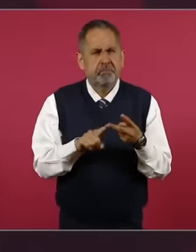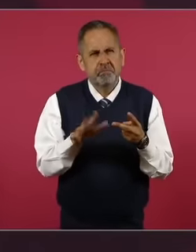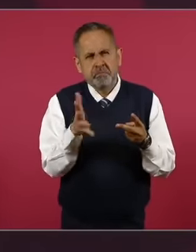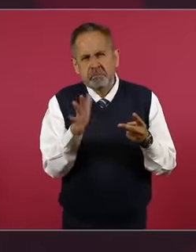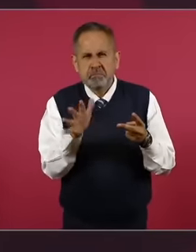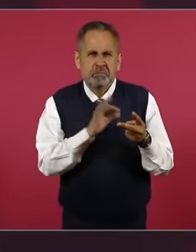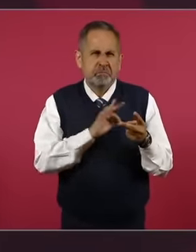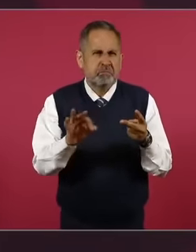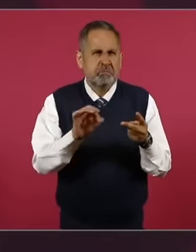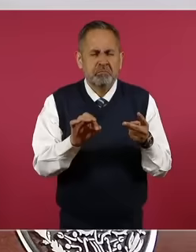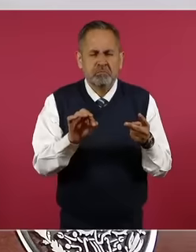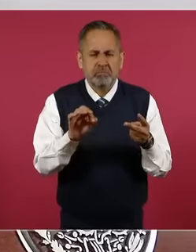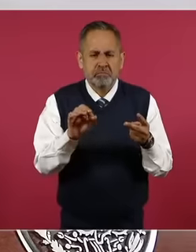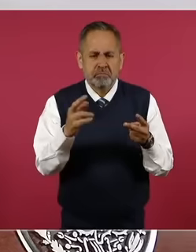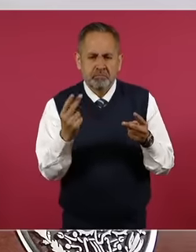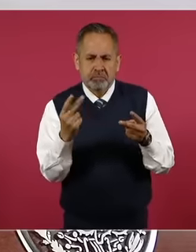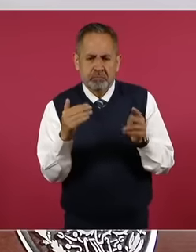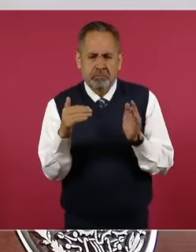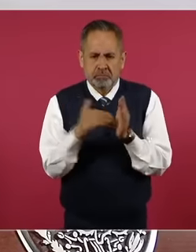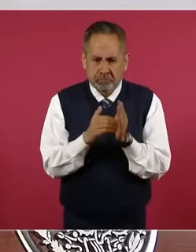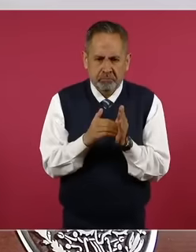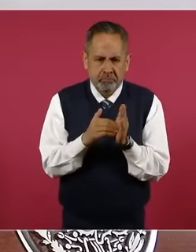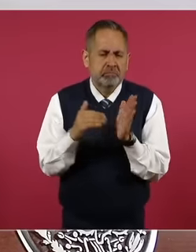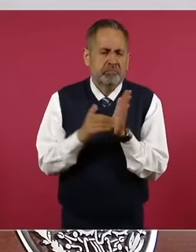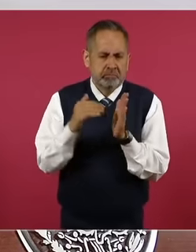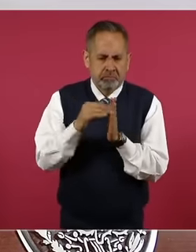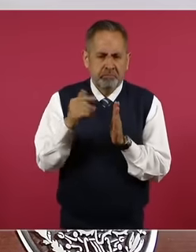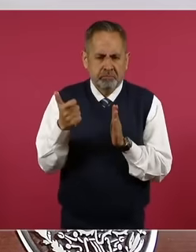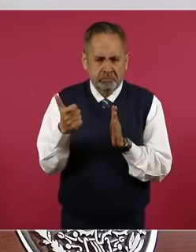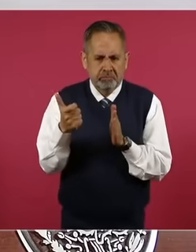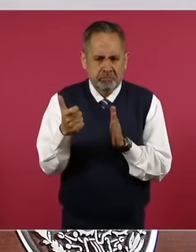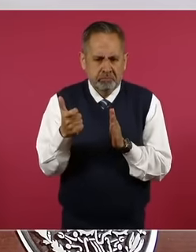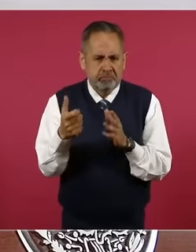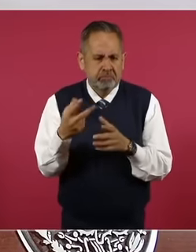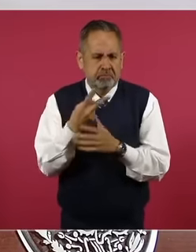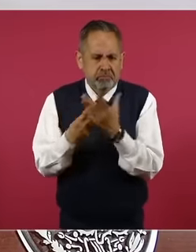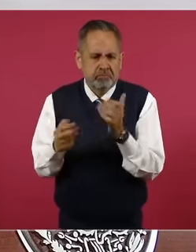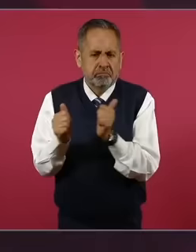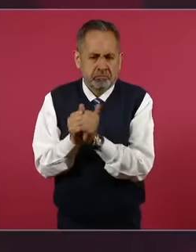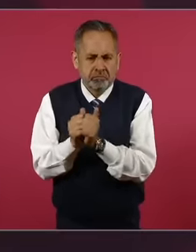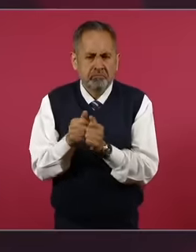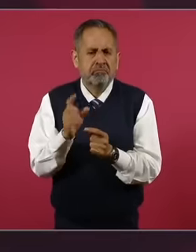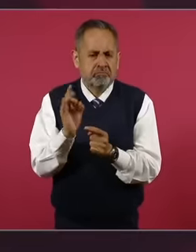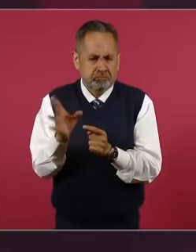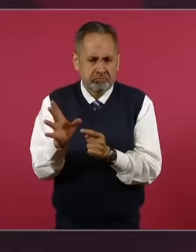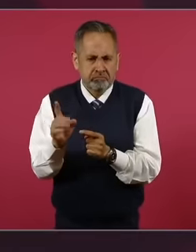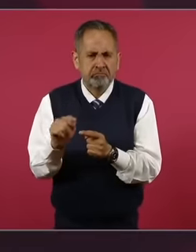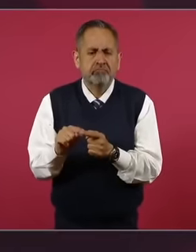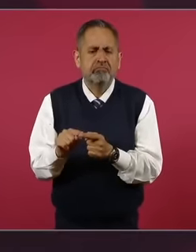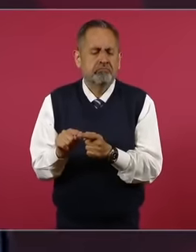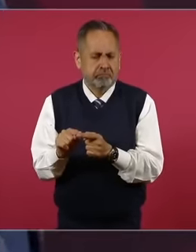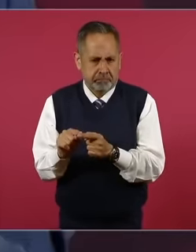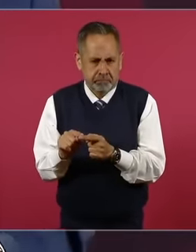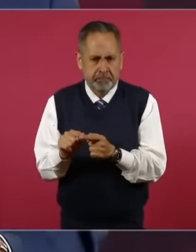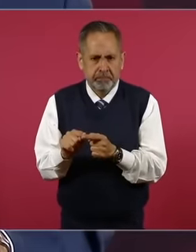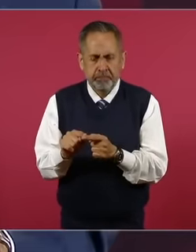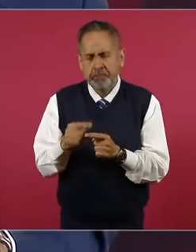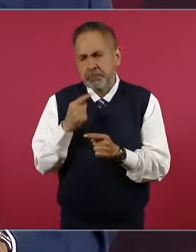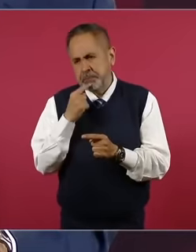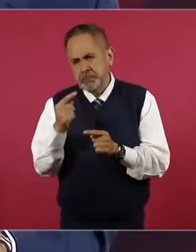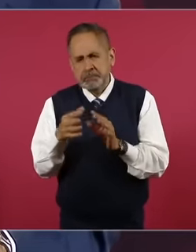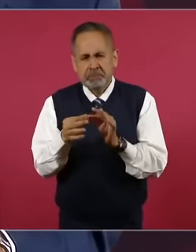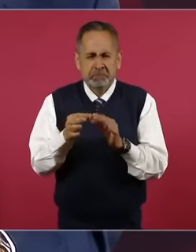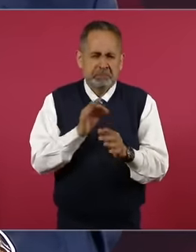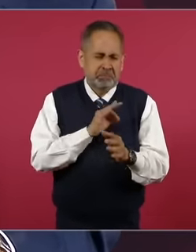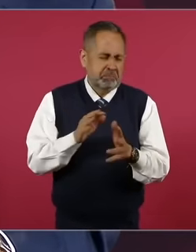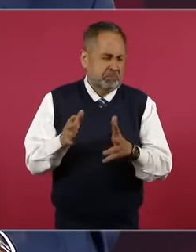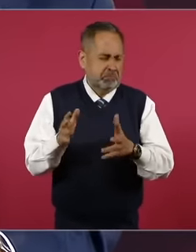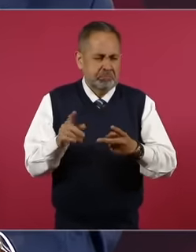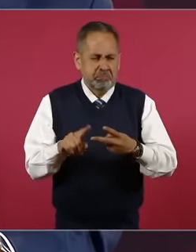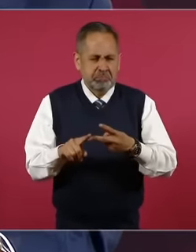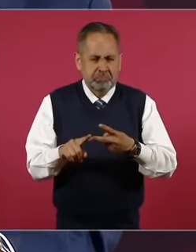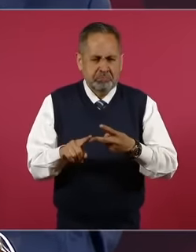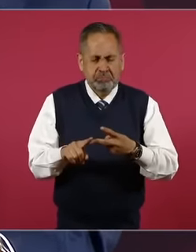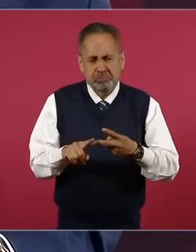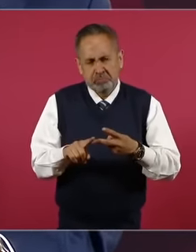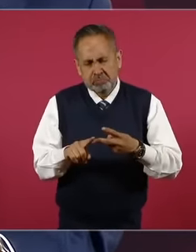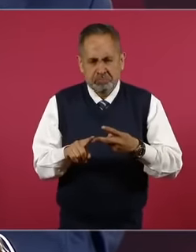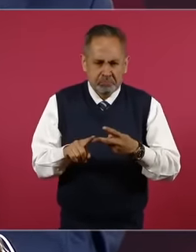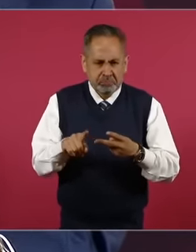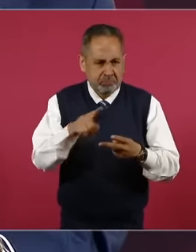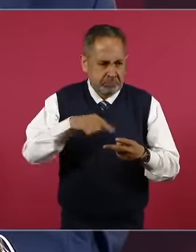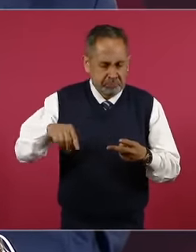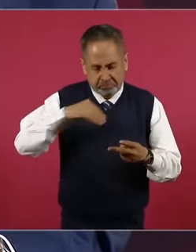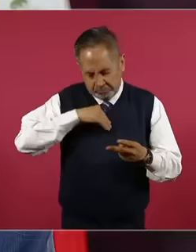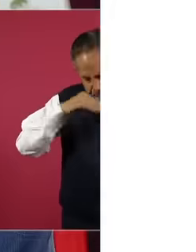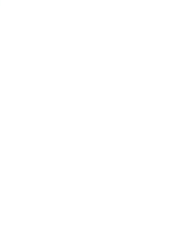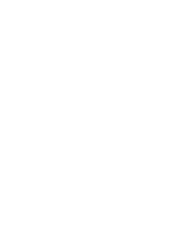25,000 million. Hey, it is said that with the or it is thought that with